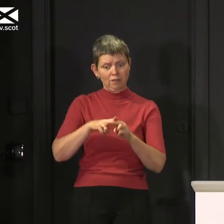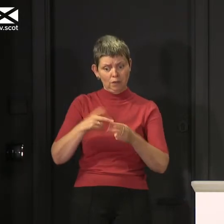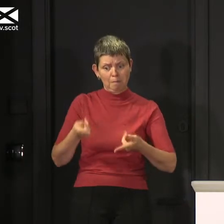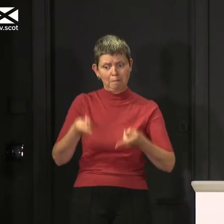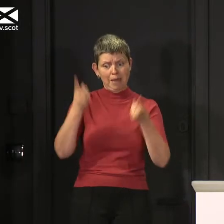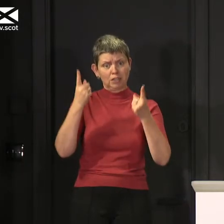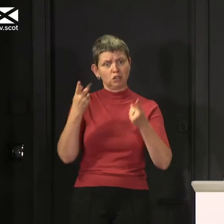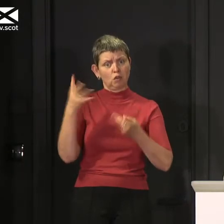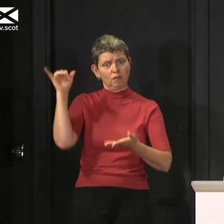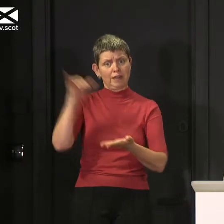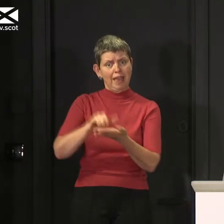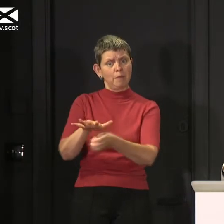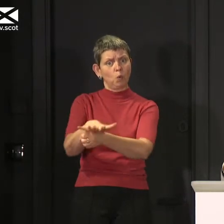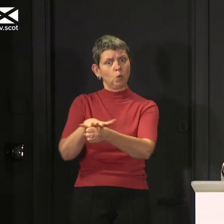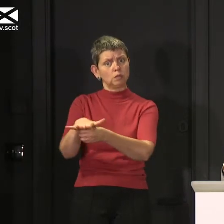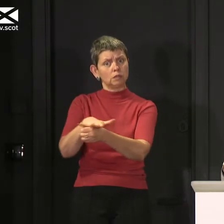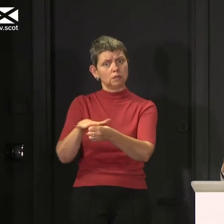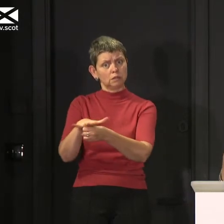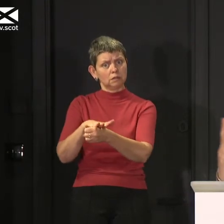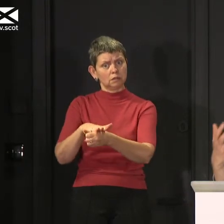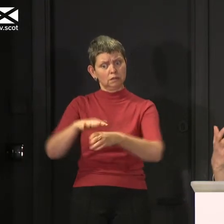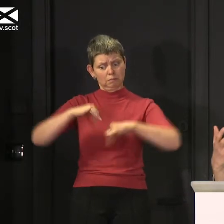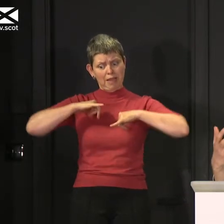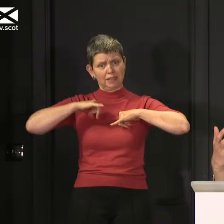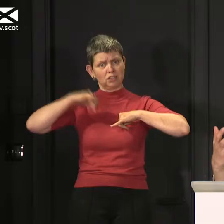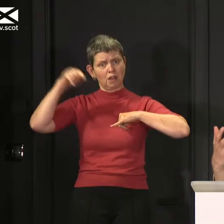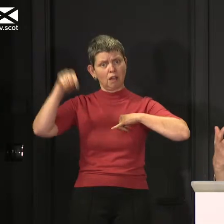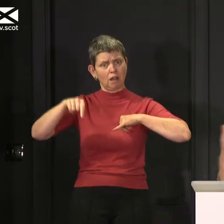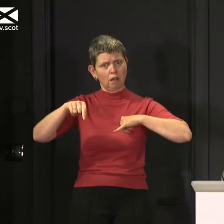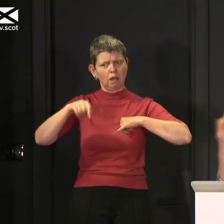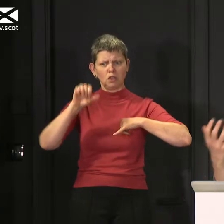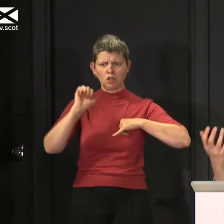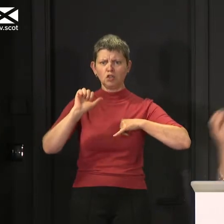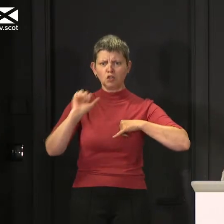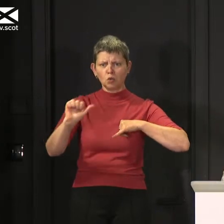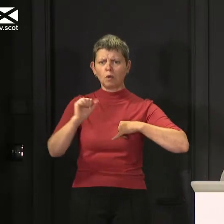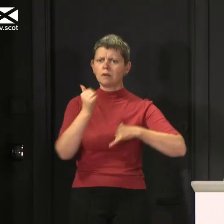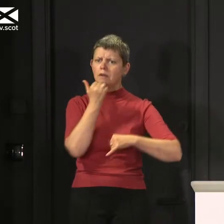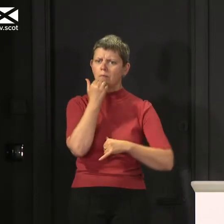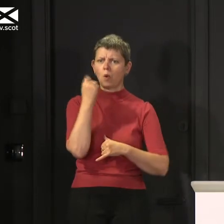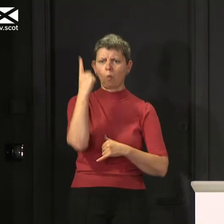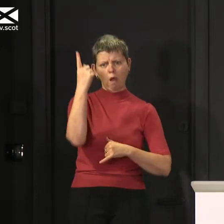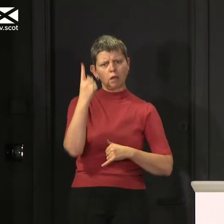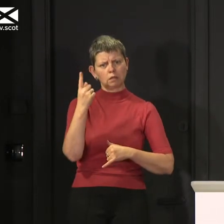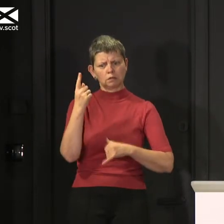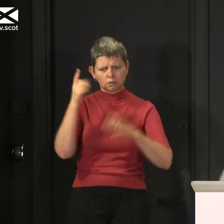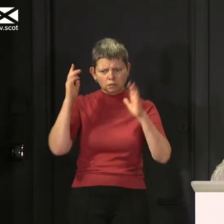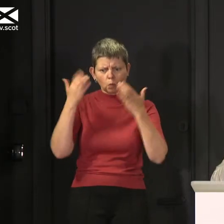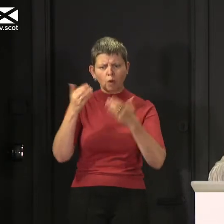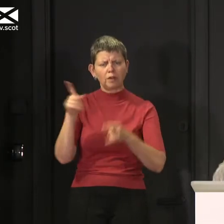your absolutely prime concern is the business that flows through your airport and the airlines